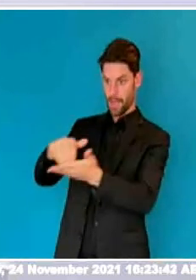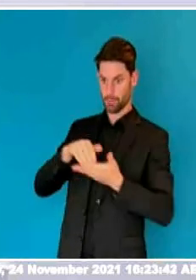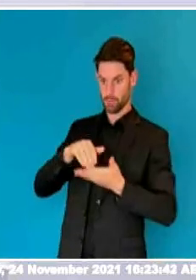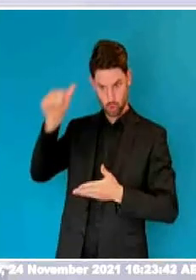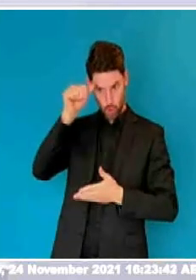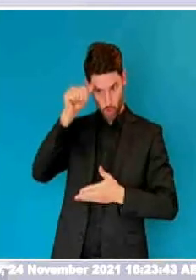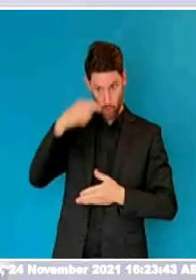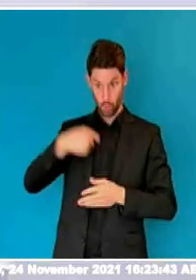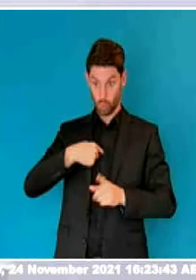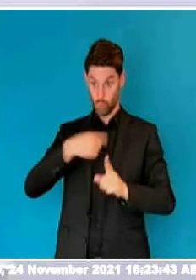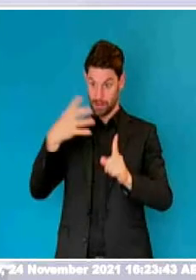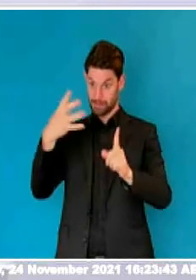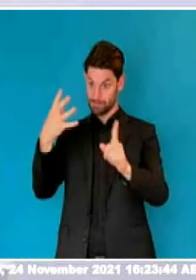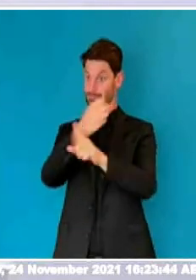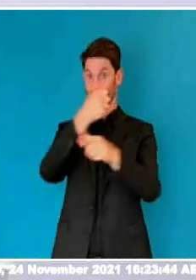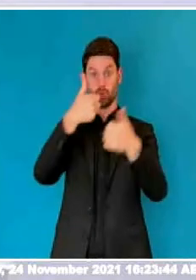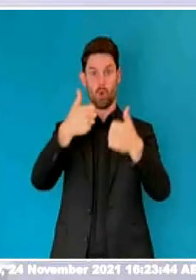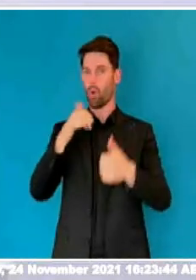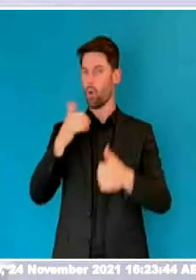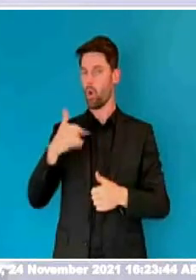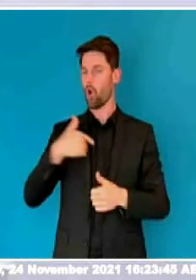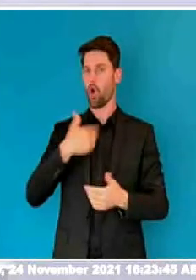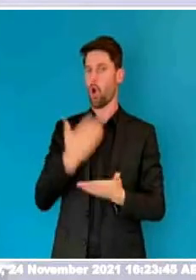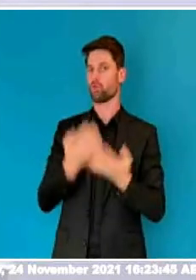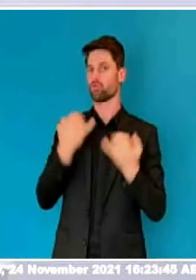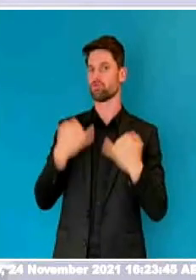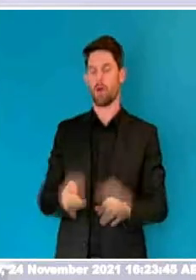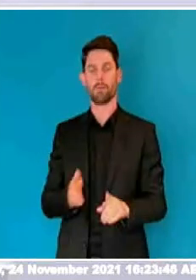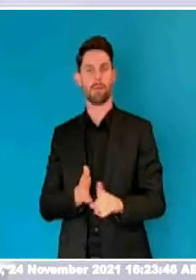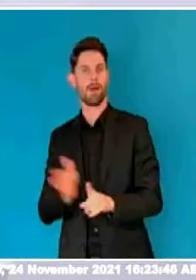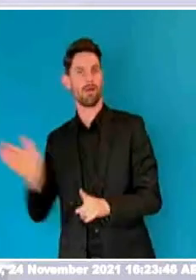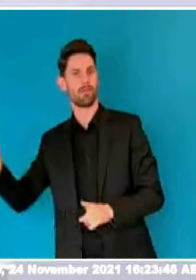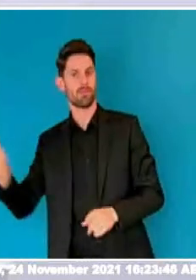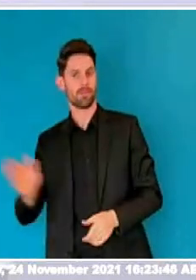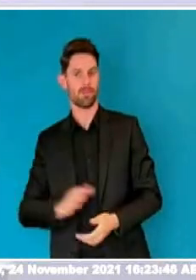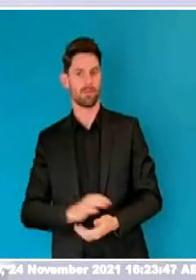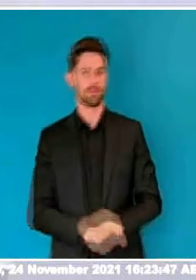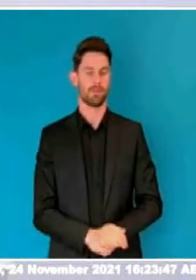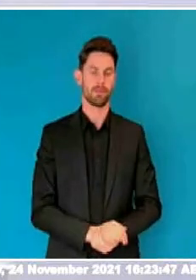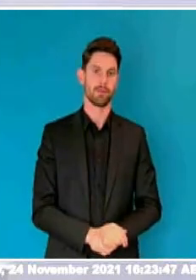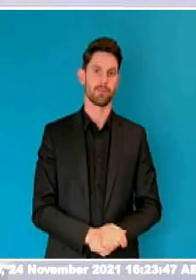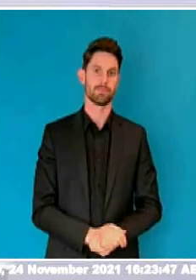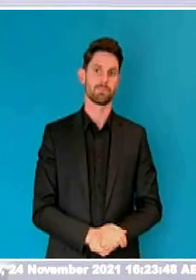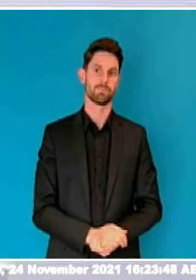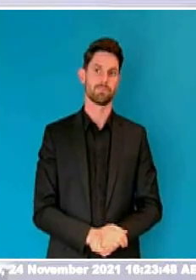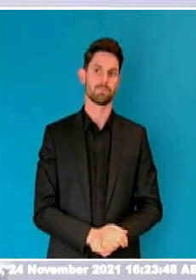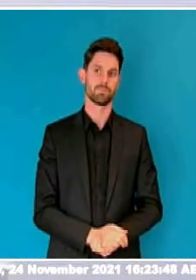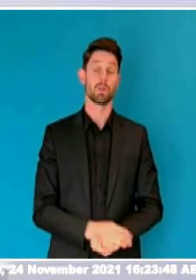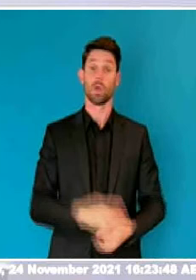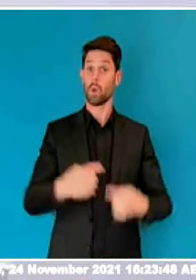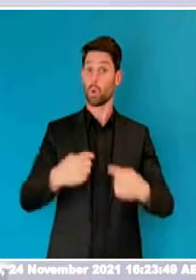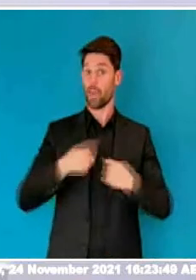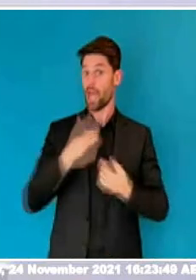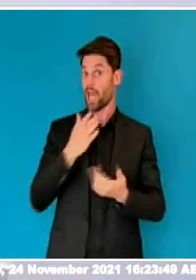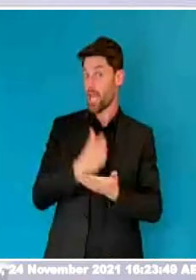Commissioner, we do record completion of mandatory training